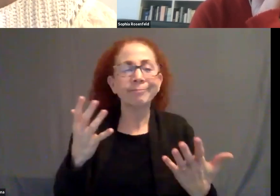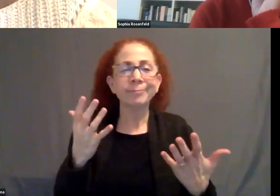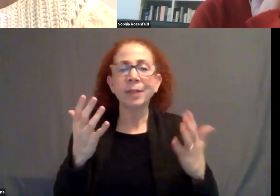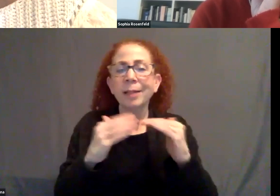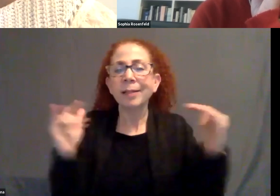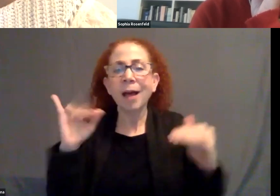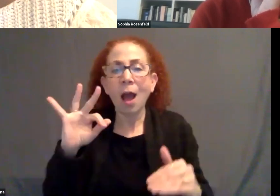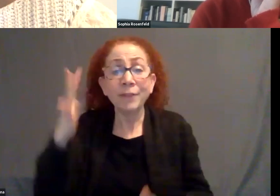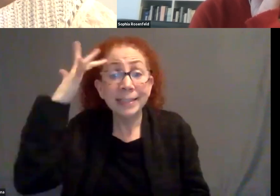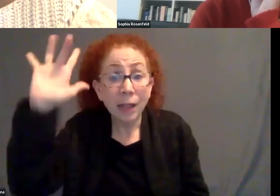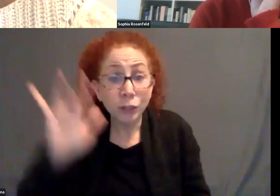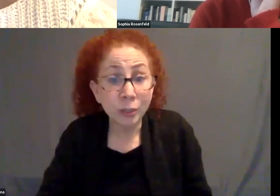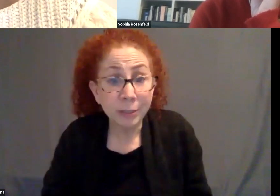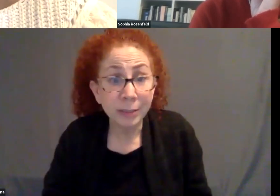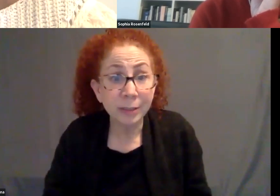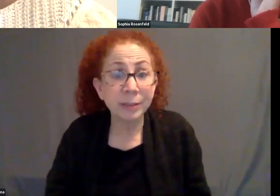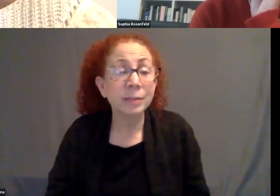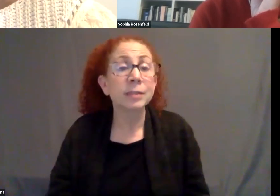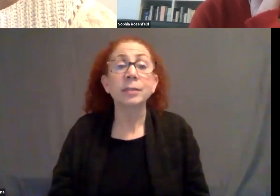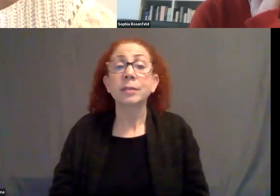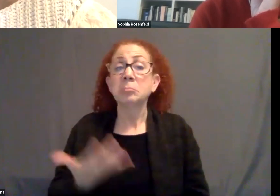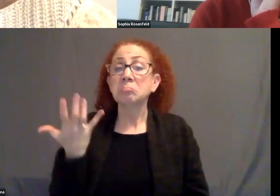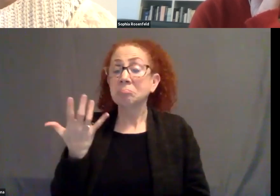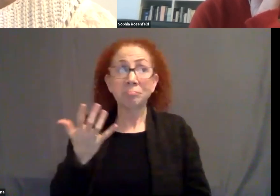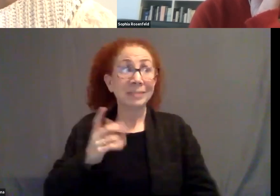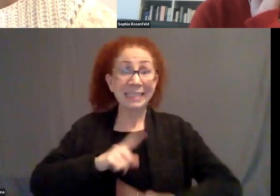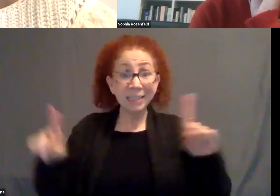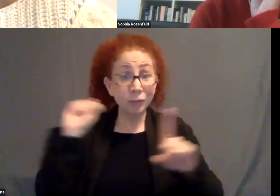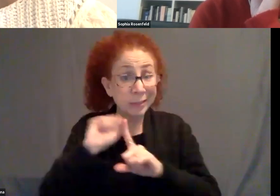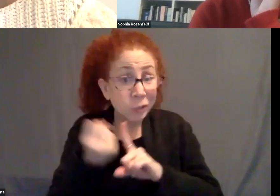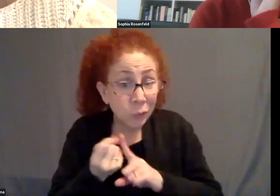where your different situations and different questions